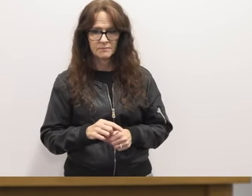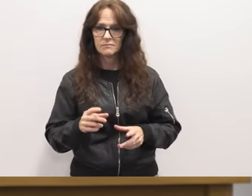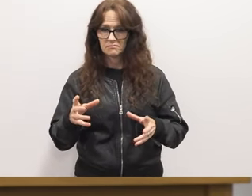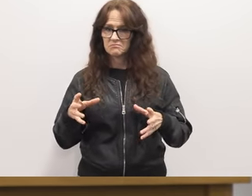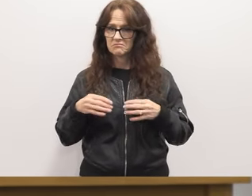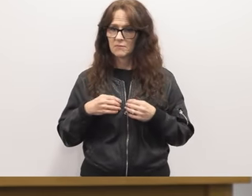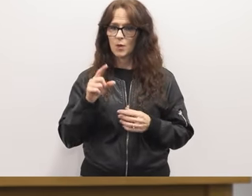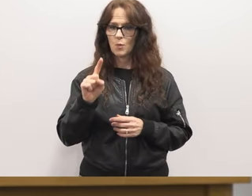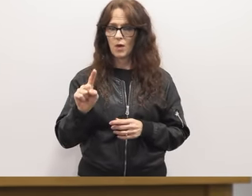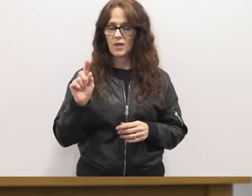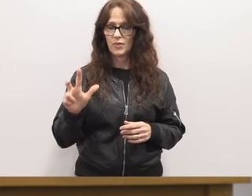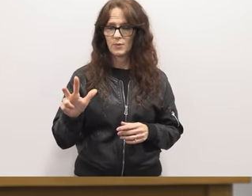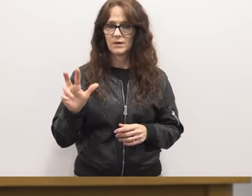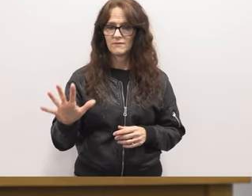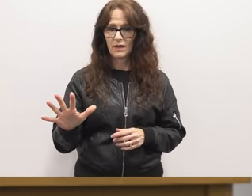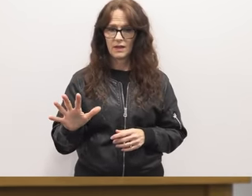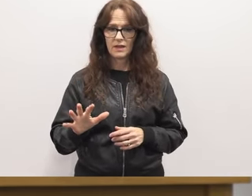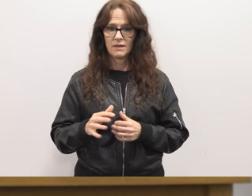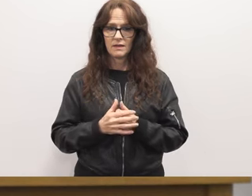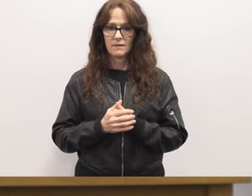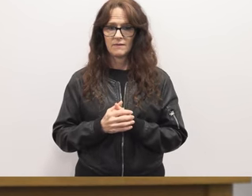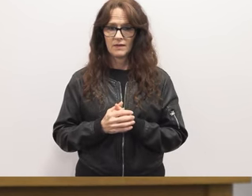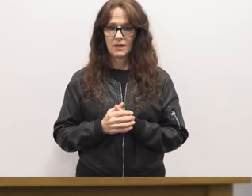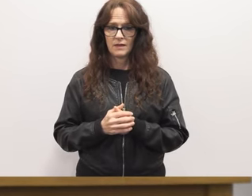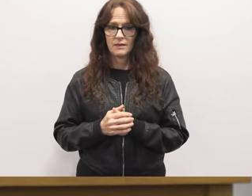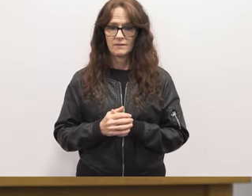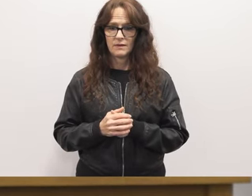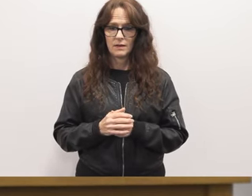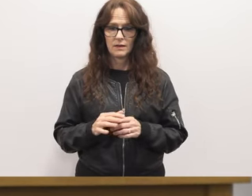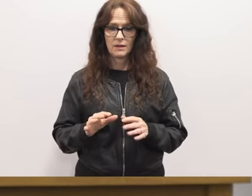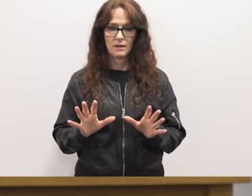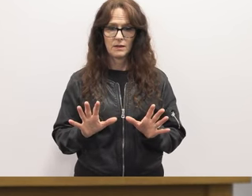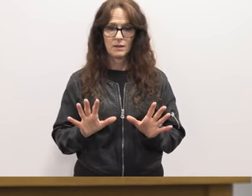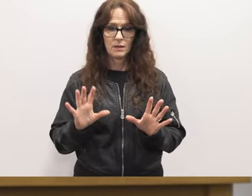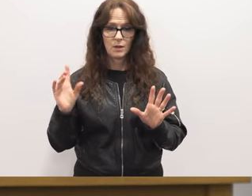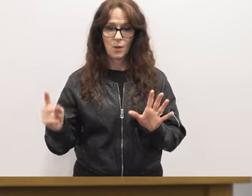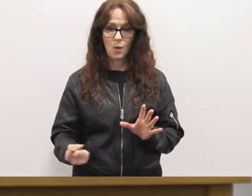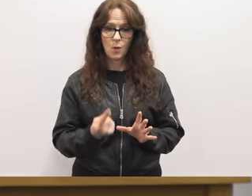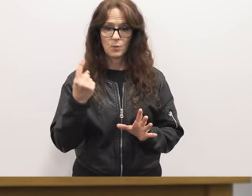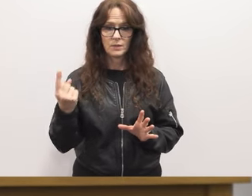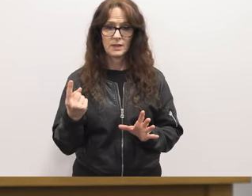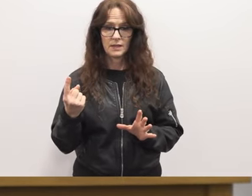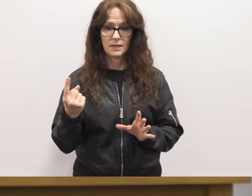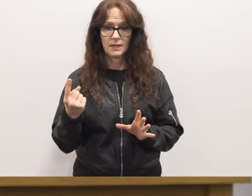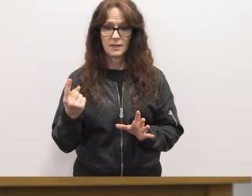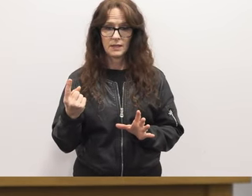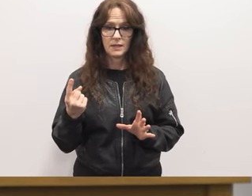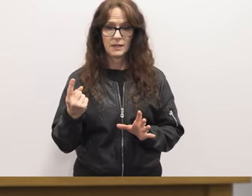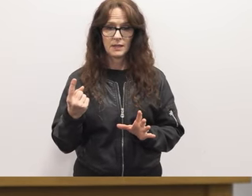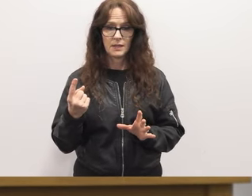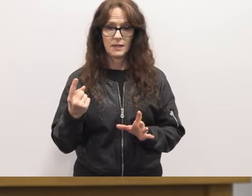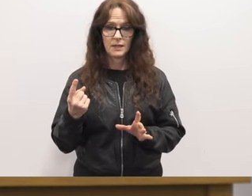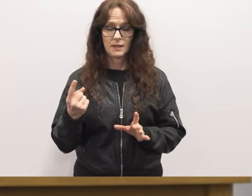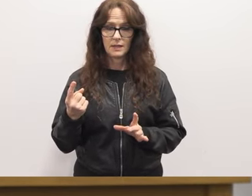are you saying that one, three and five only at the caveat that,